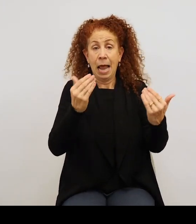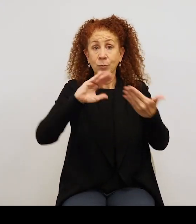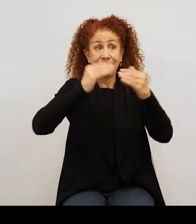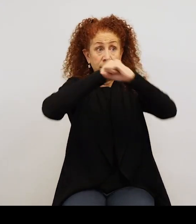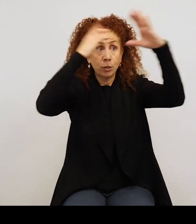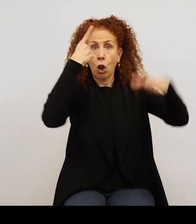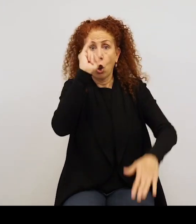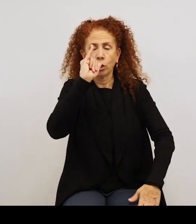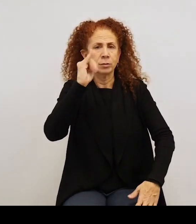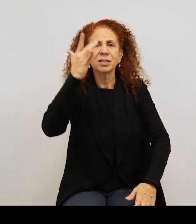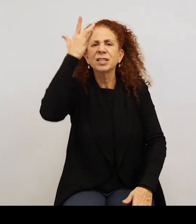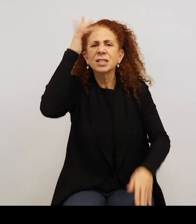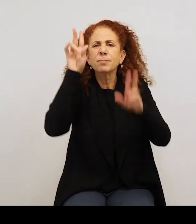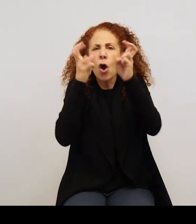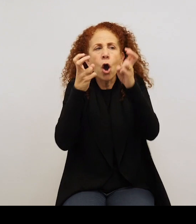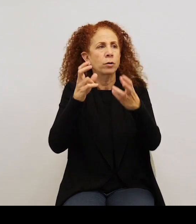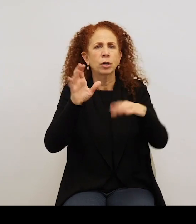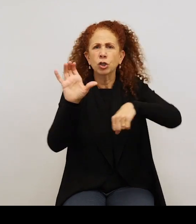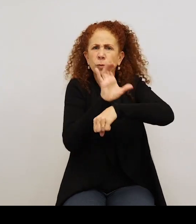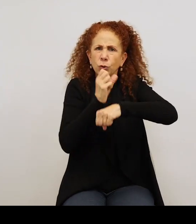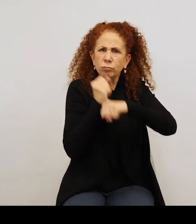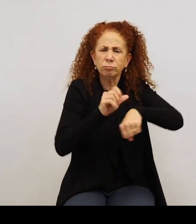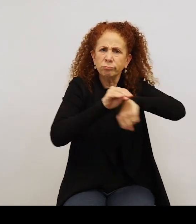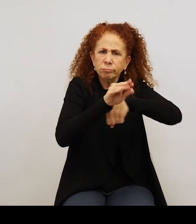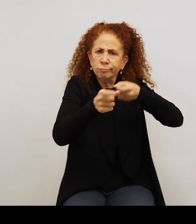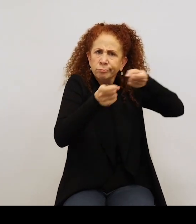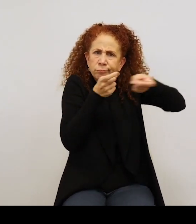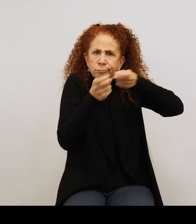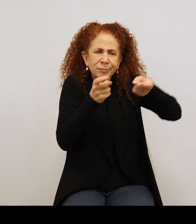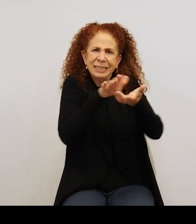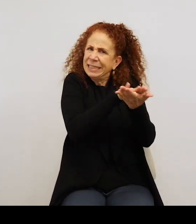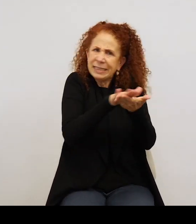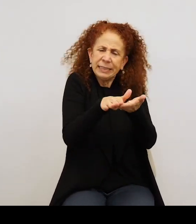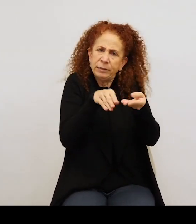digitized to the T, streamlined and clean.